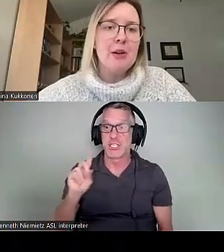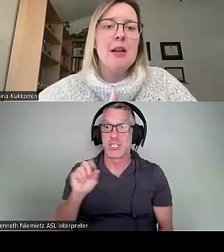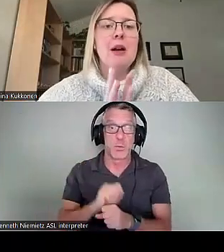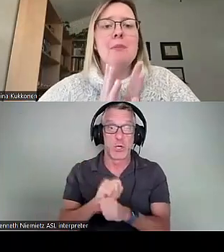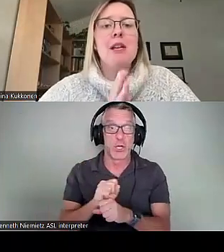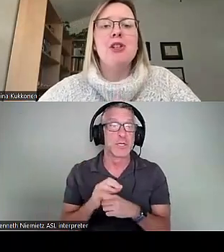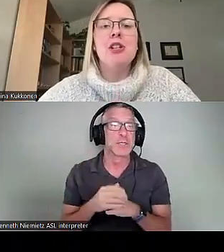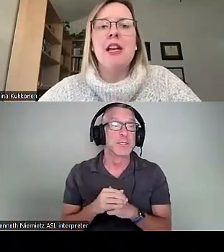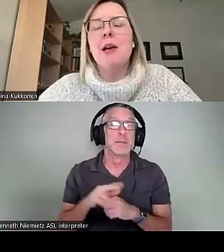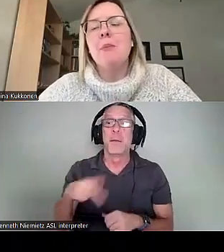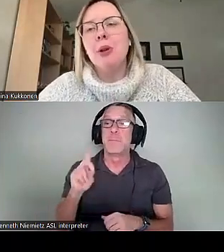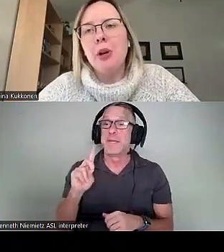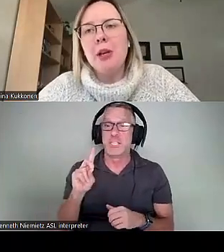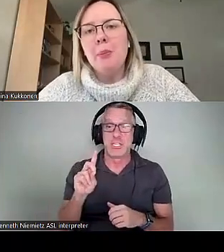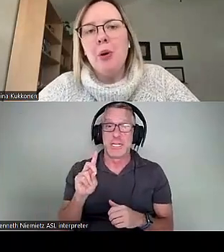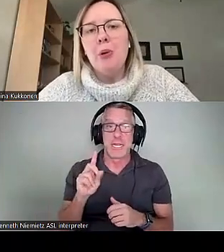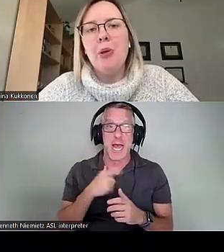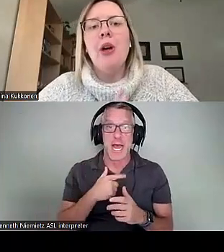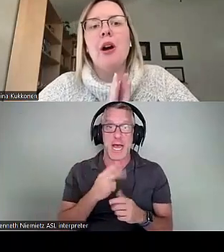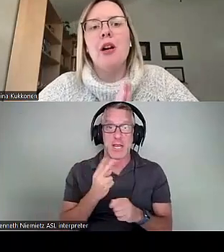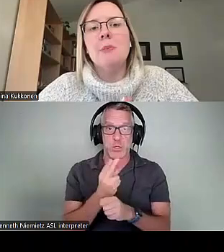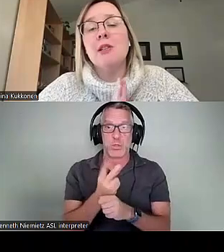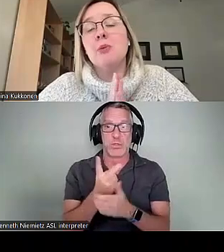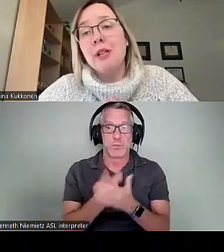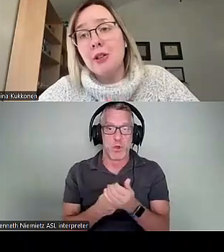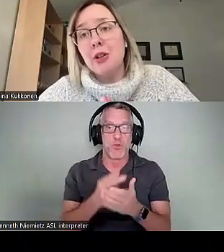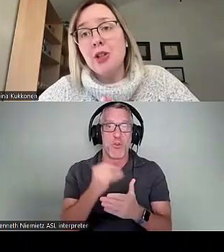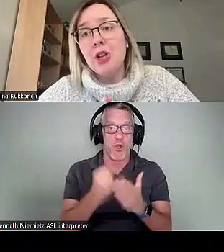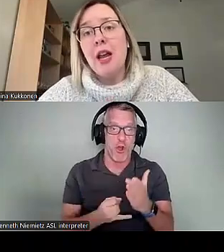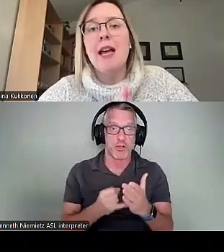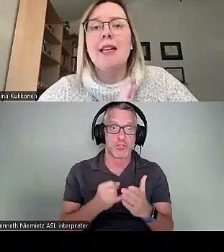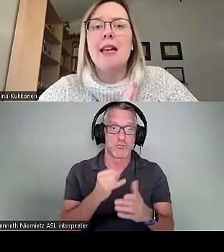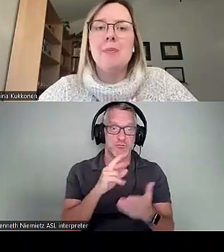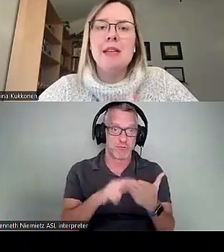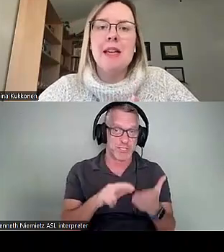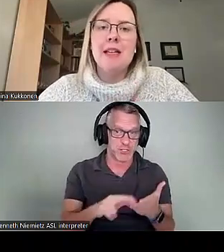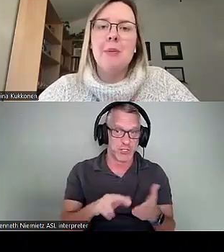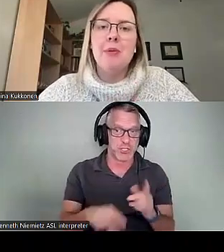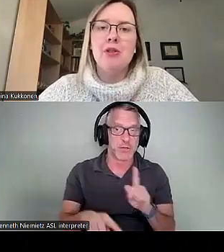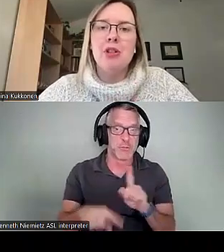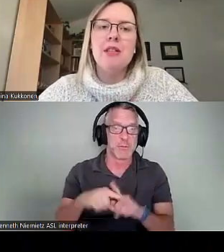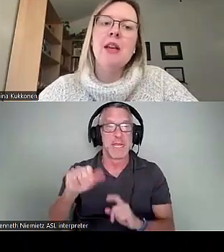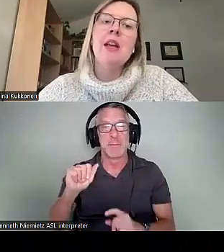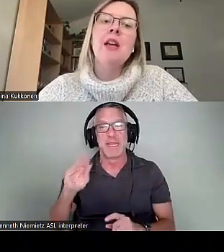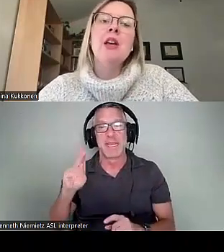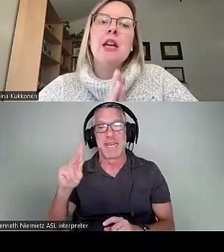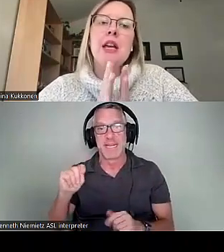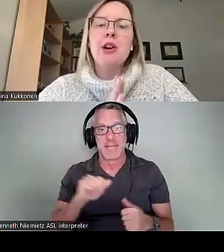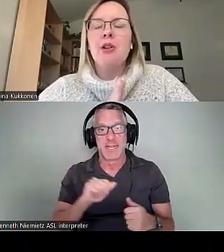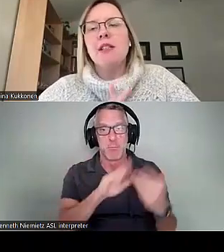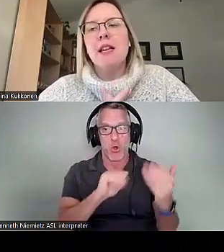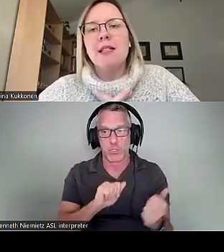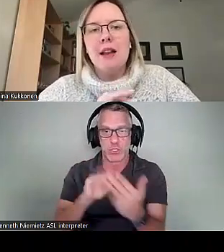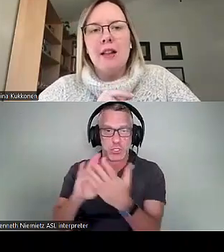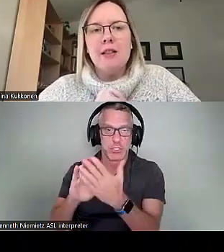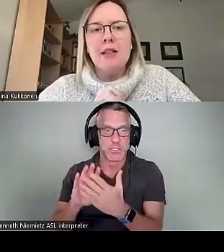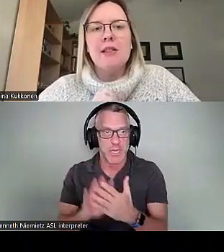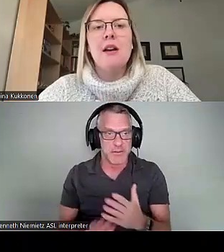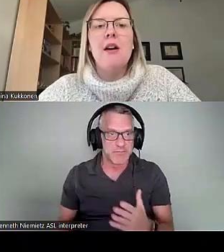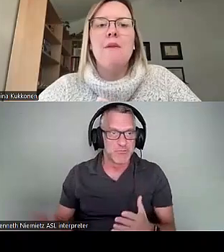So in my PhD, I employed both Arts-based research and APKT approaches in a cross-case analysis of